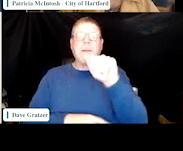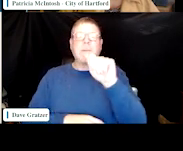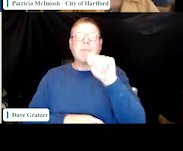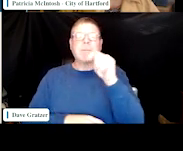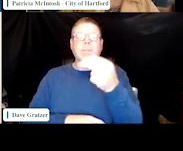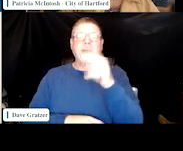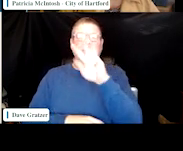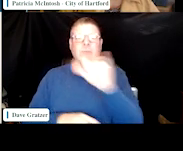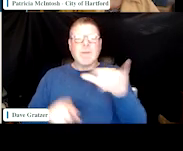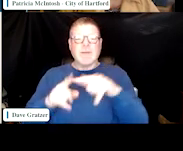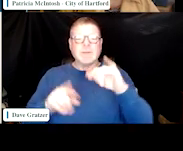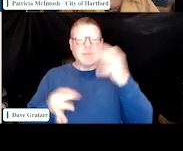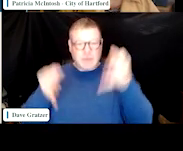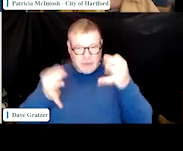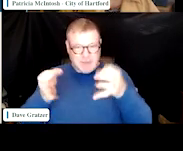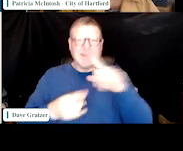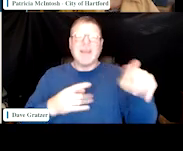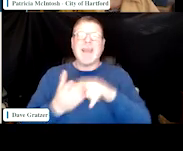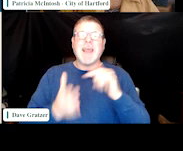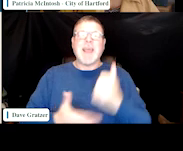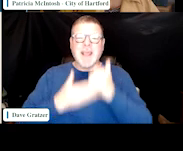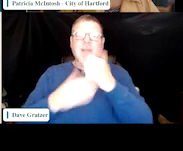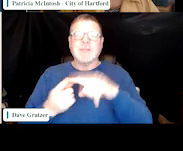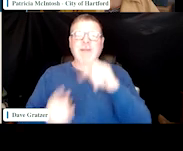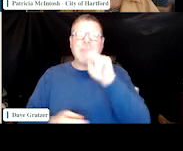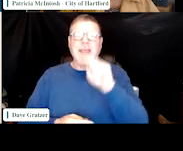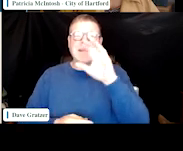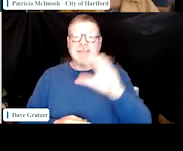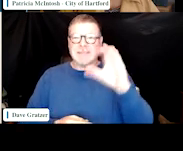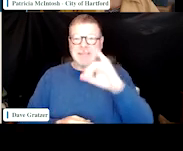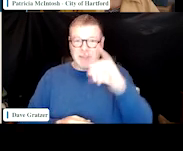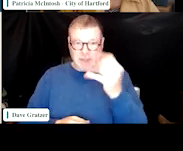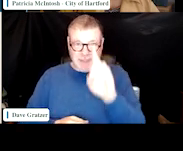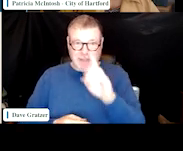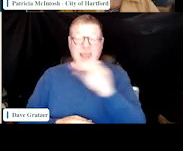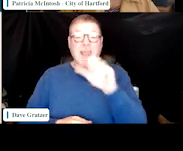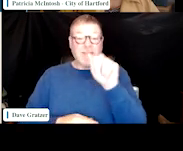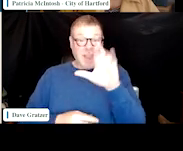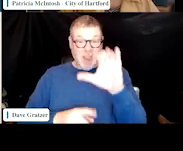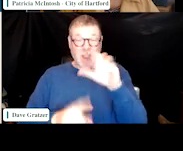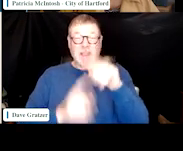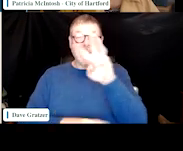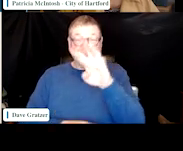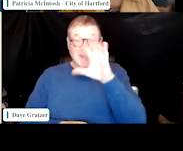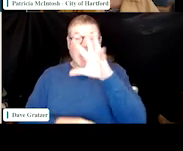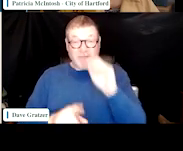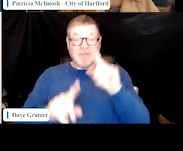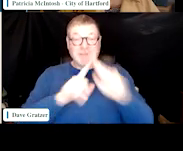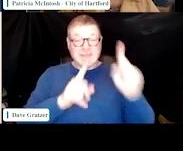and passionately works to establish NCCJD and The Arc's 650-chaptered network